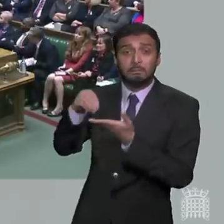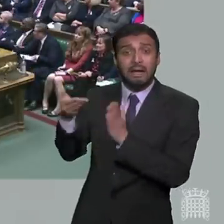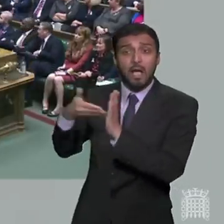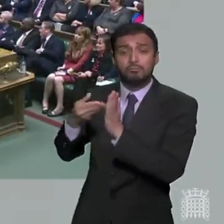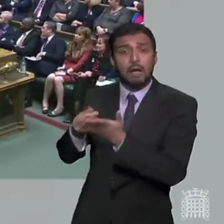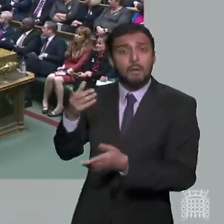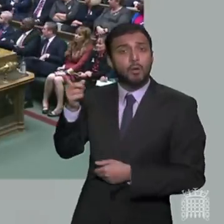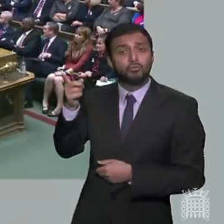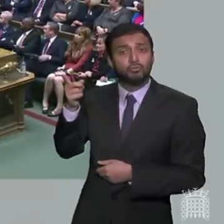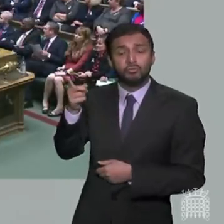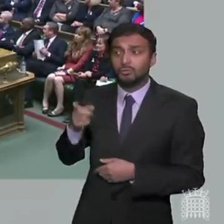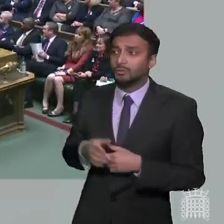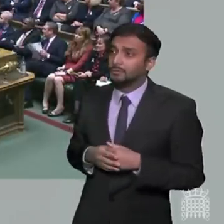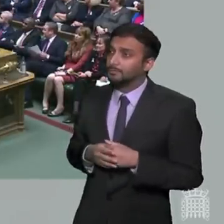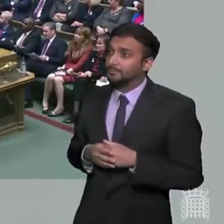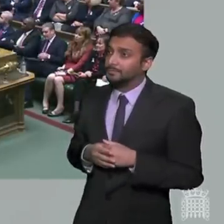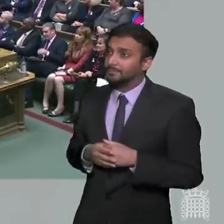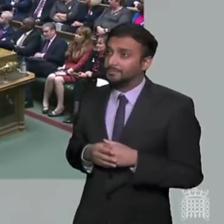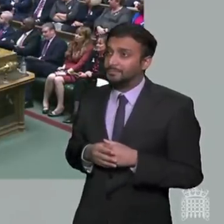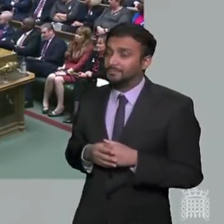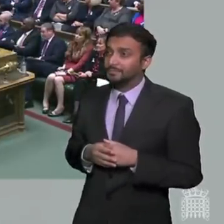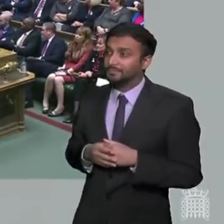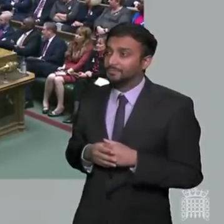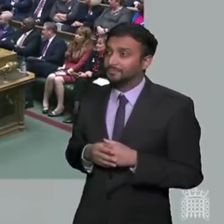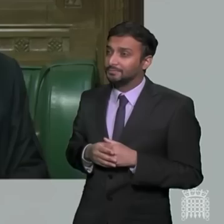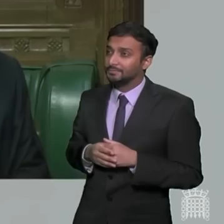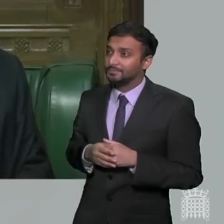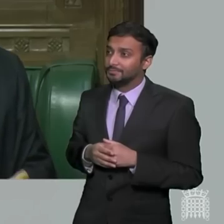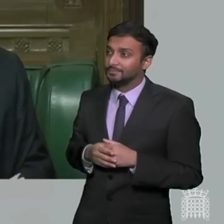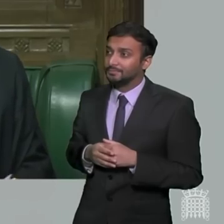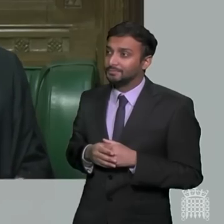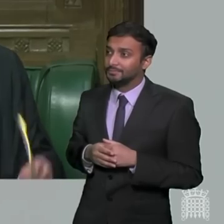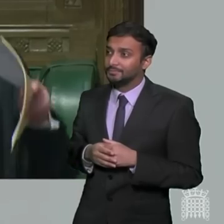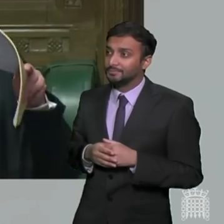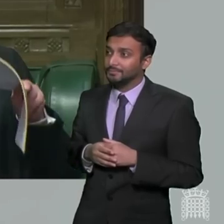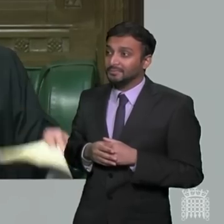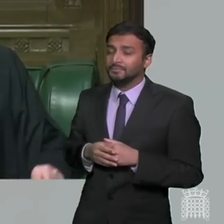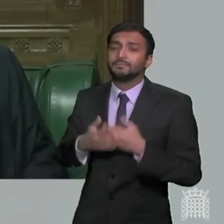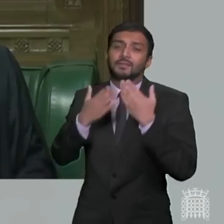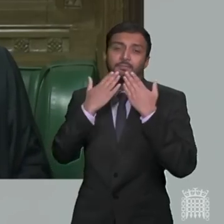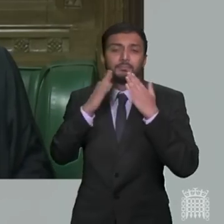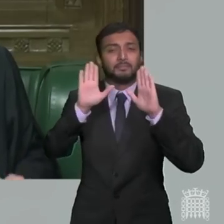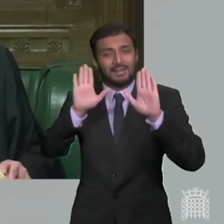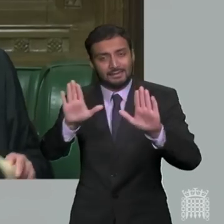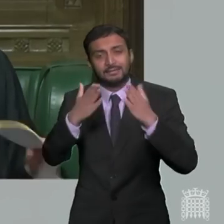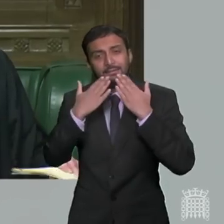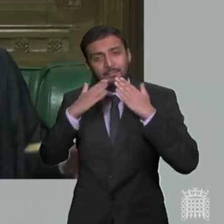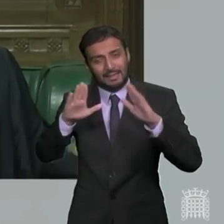As I said to the Prime Minister, so I say to the Leader of the Opposition: I have to get through this list. I need you both to help me and to think of other Members.